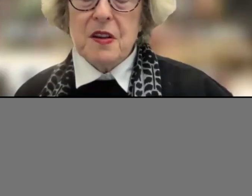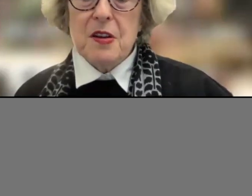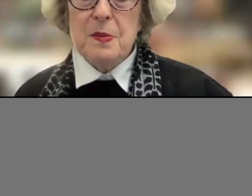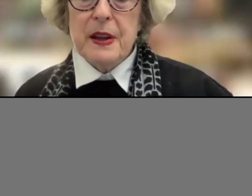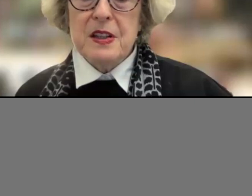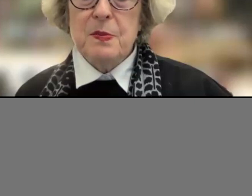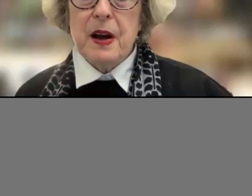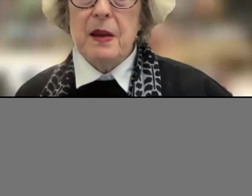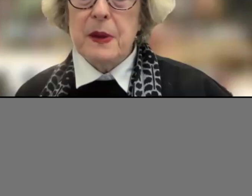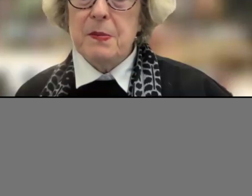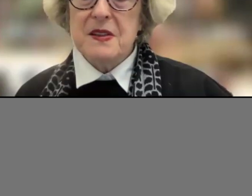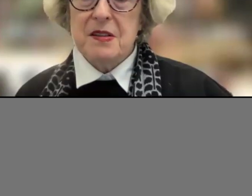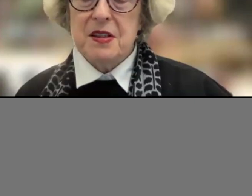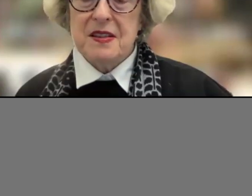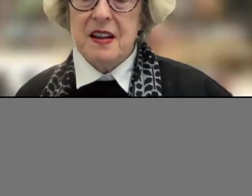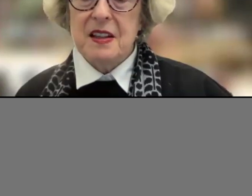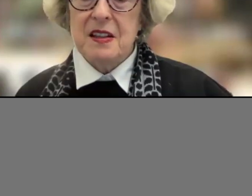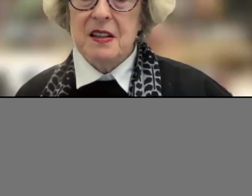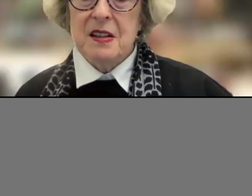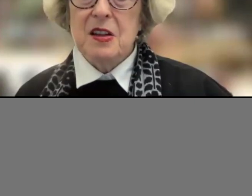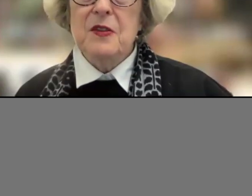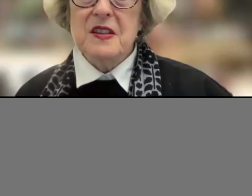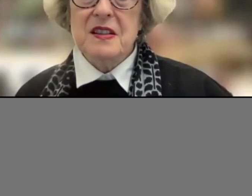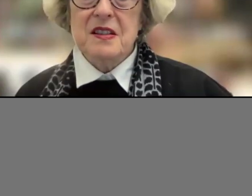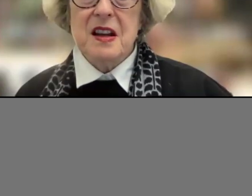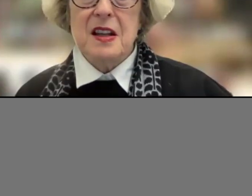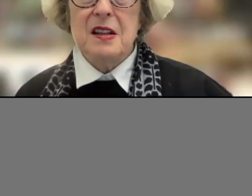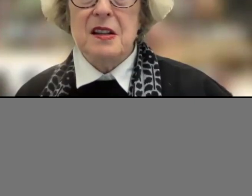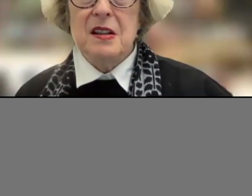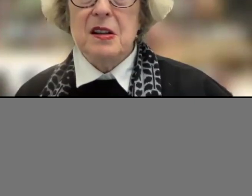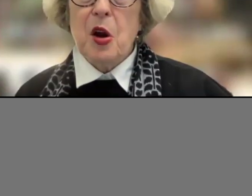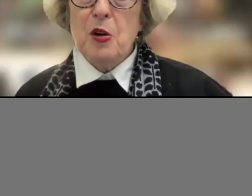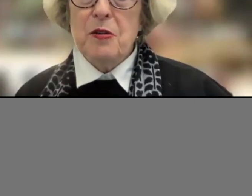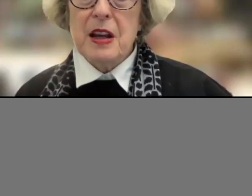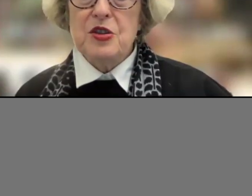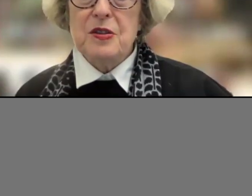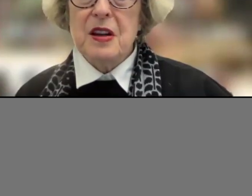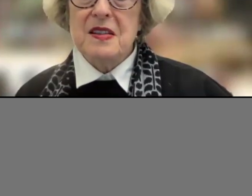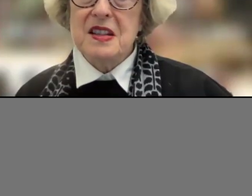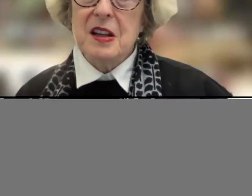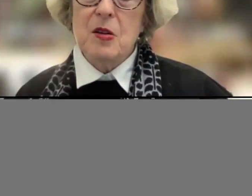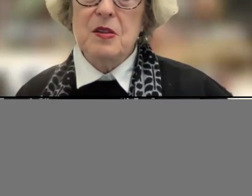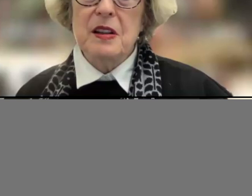are underpinned by people-centred design, Universal Design, co-creation, and stakeholder